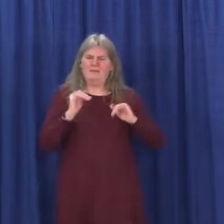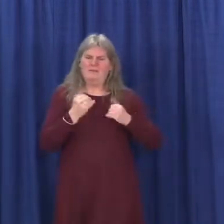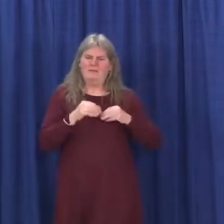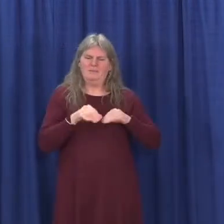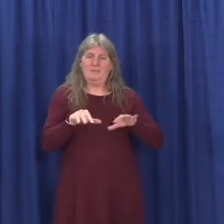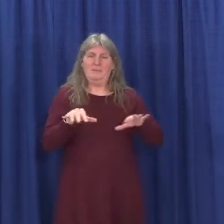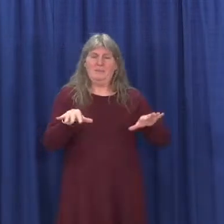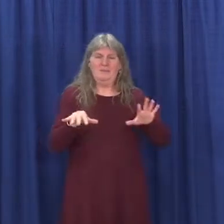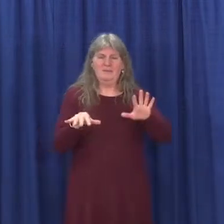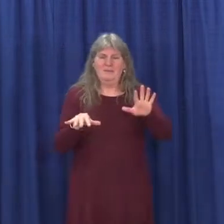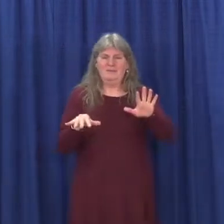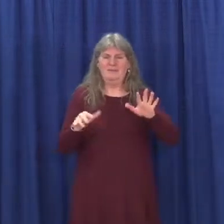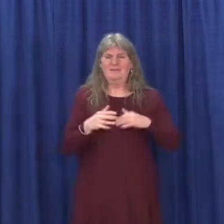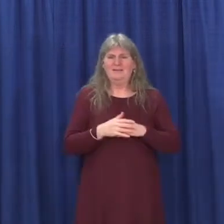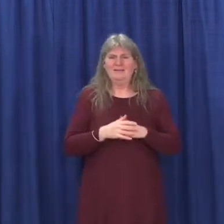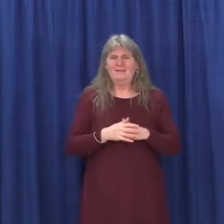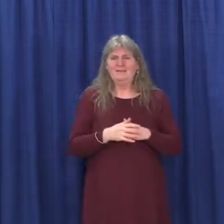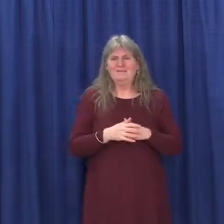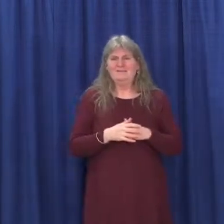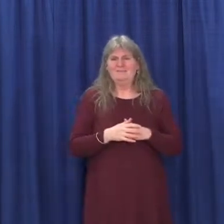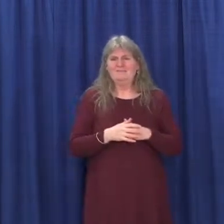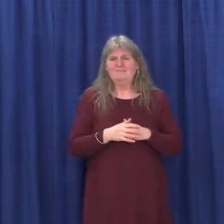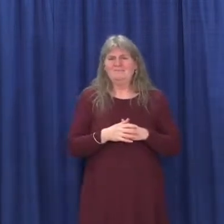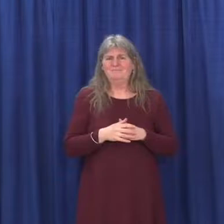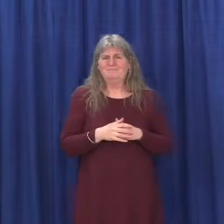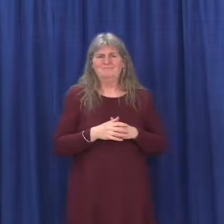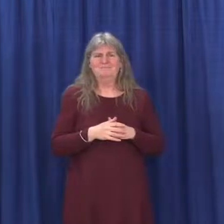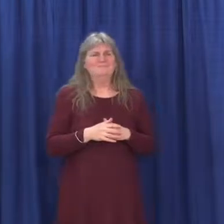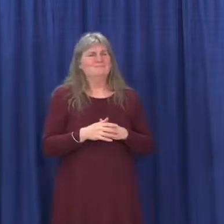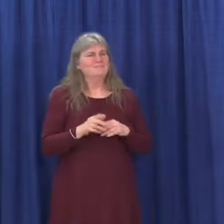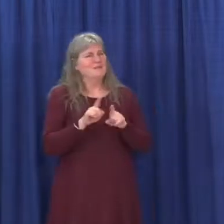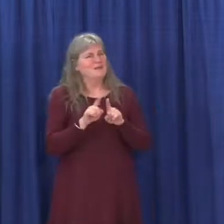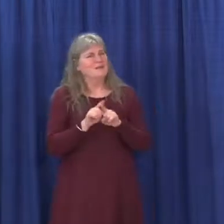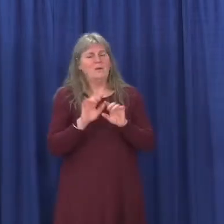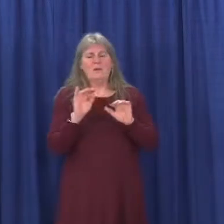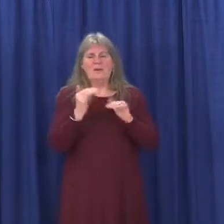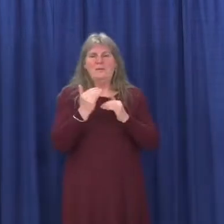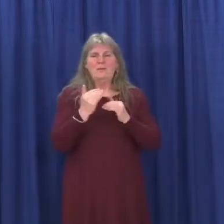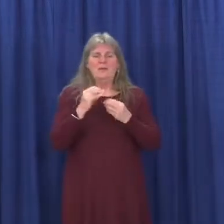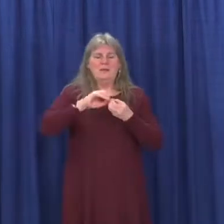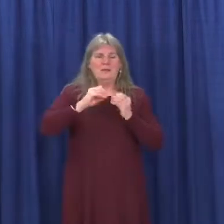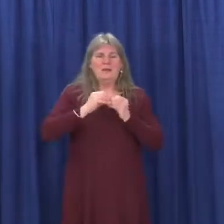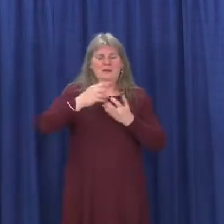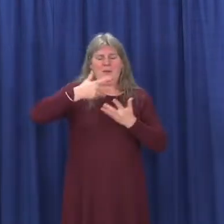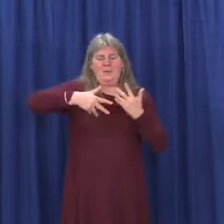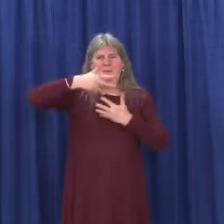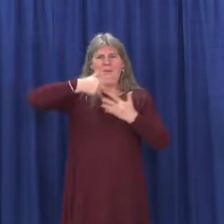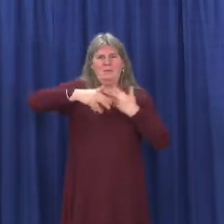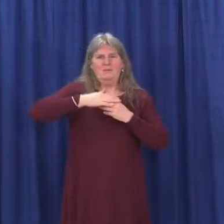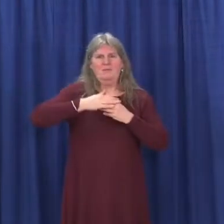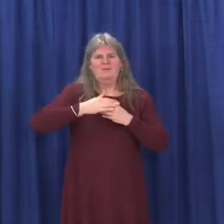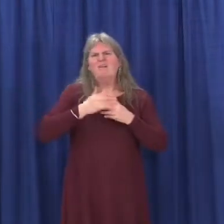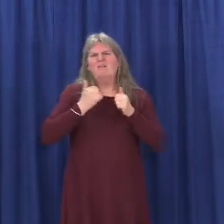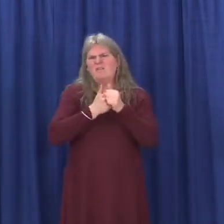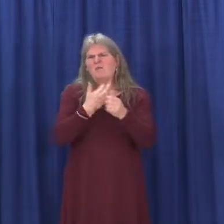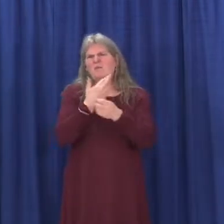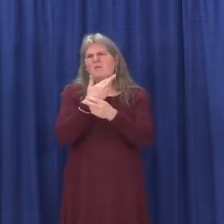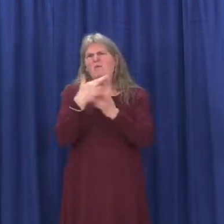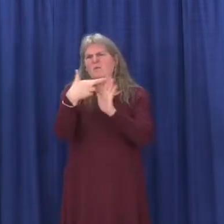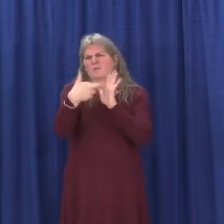at this time. Please limit your contacts when you're out by following the rules right now.